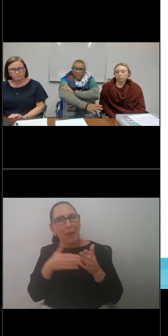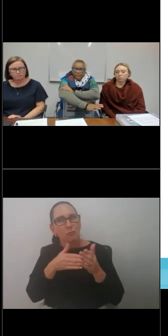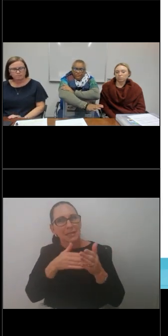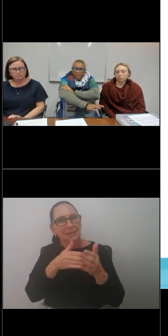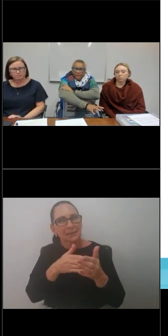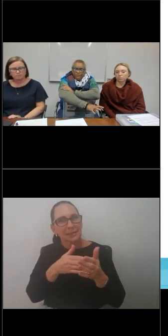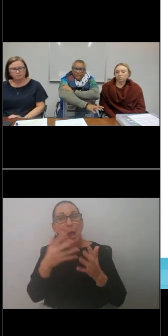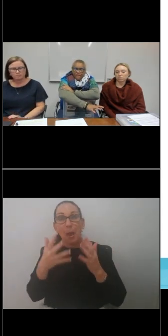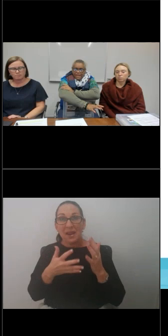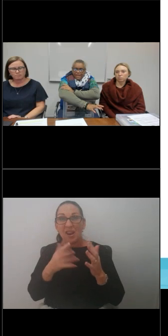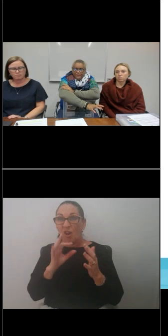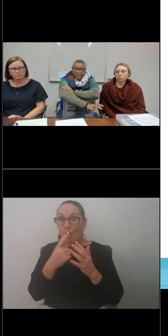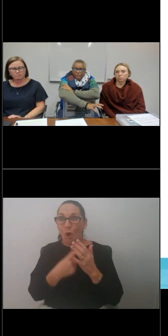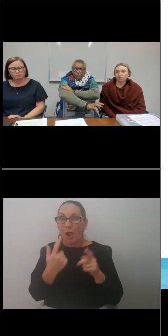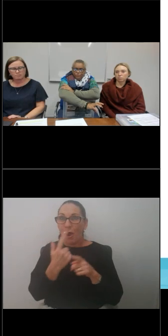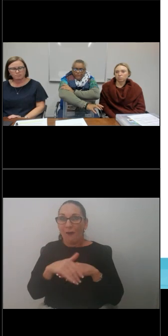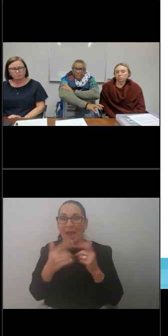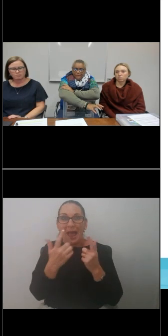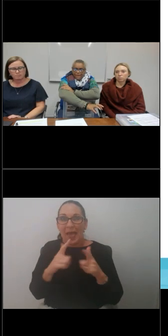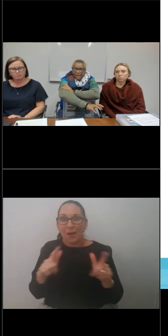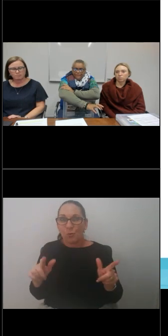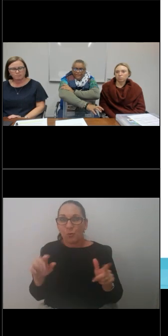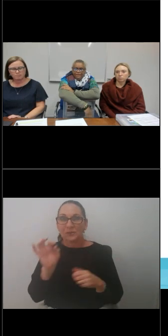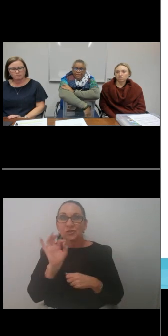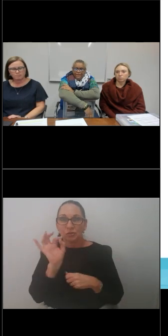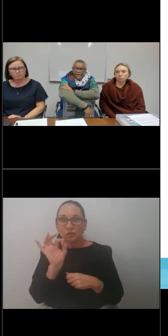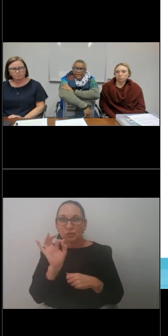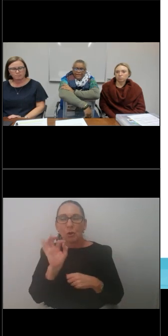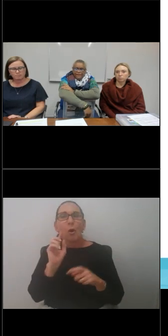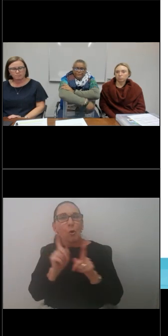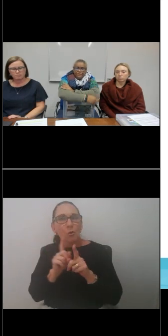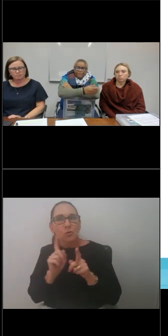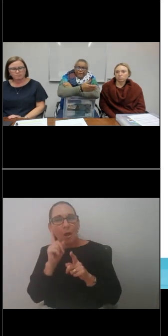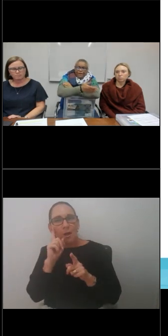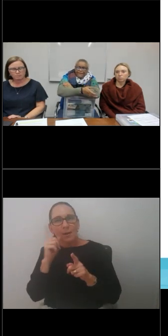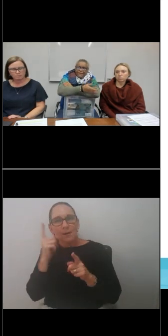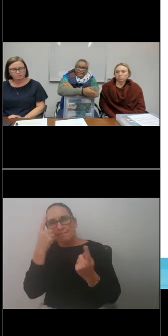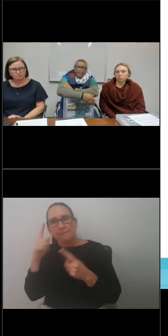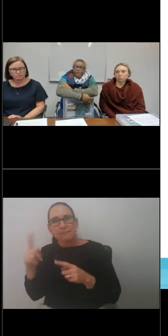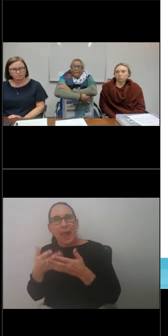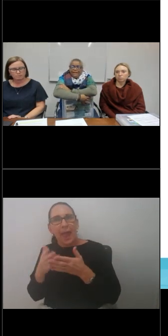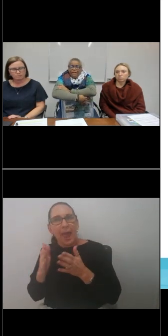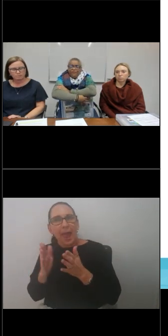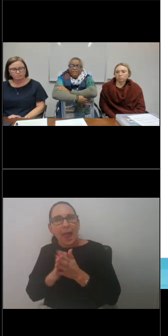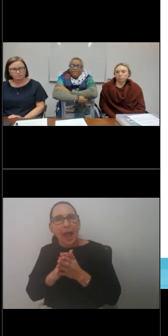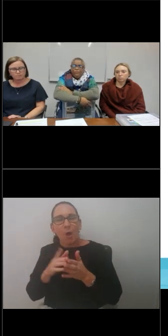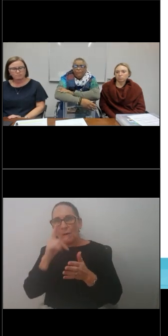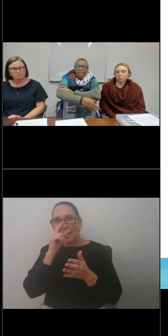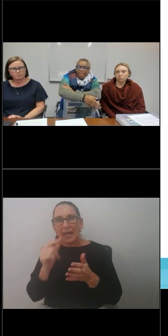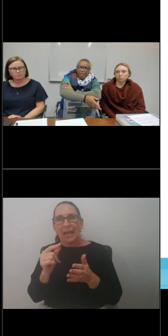also about um talking about how they can uh break down it into plain language and what we what they